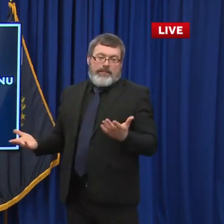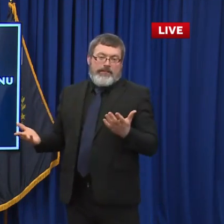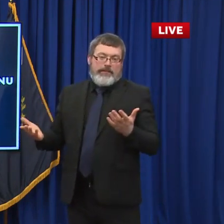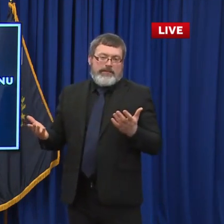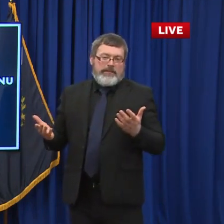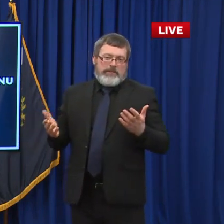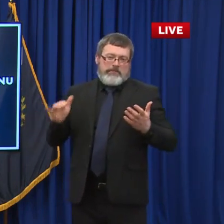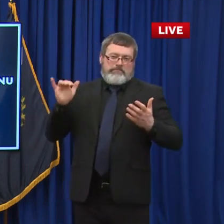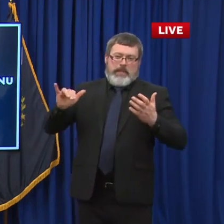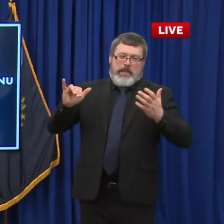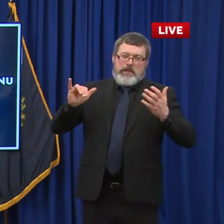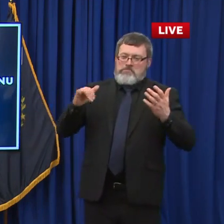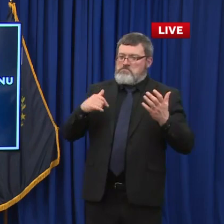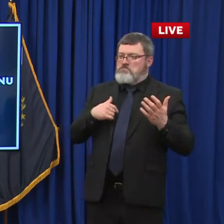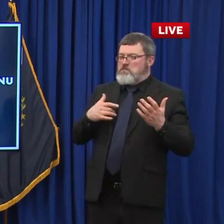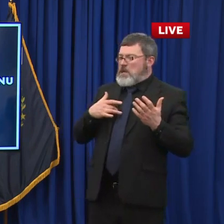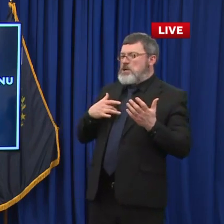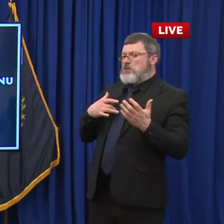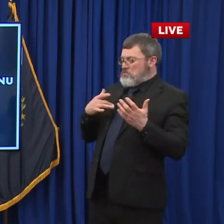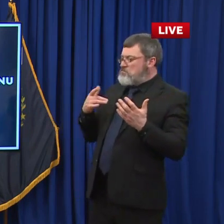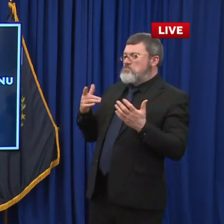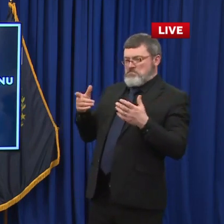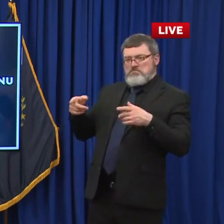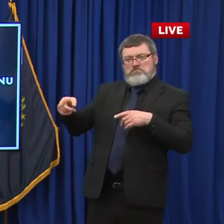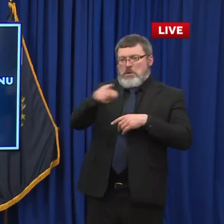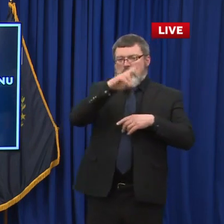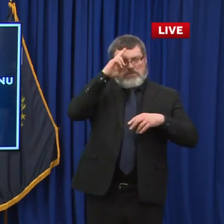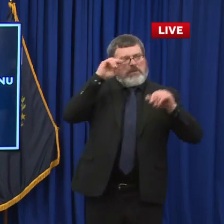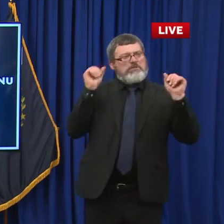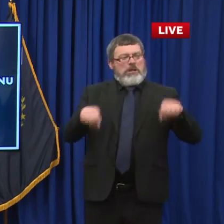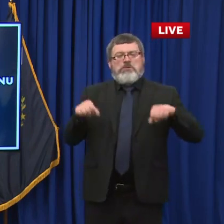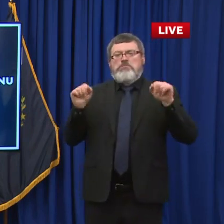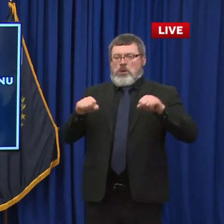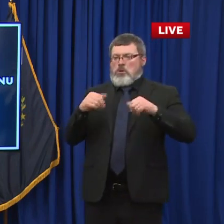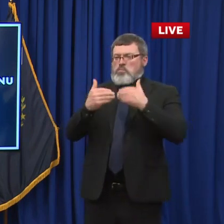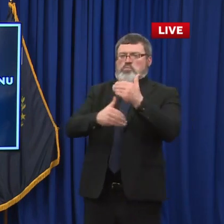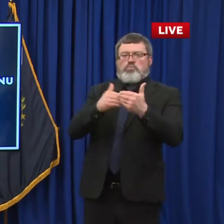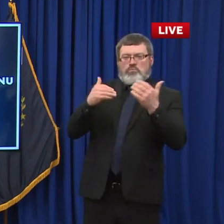INCREASE. CAPACITY COULD INCREASE AS WELL.